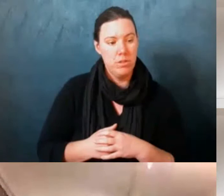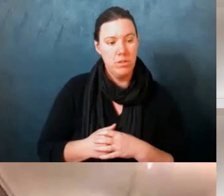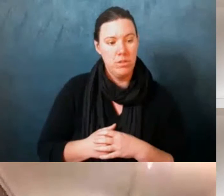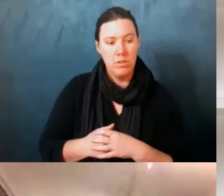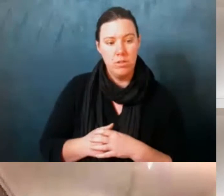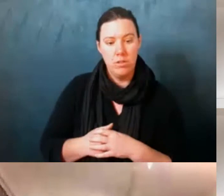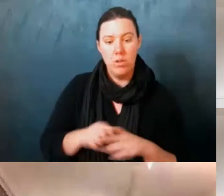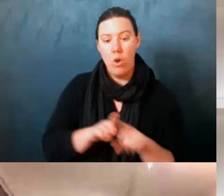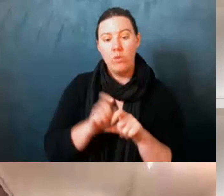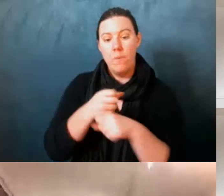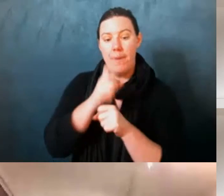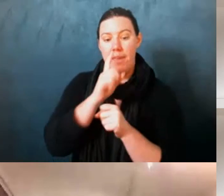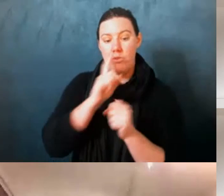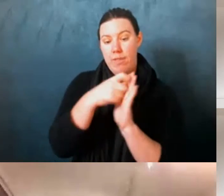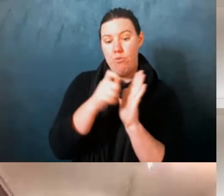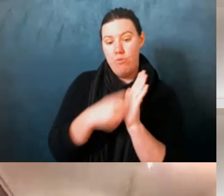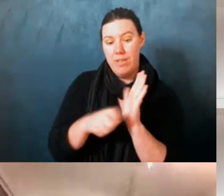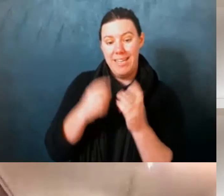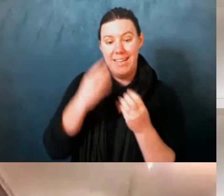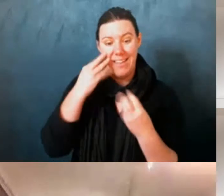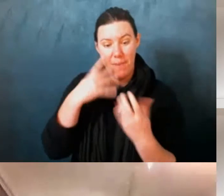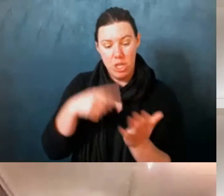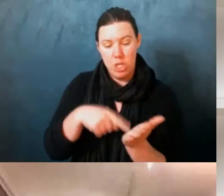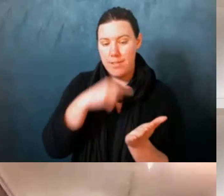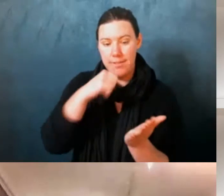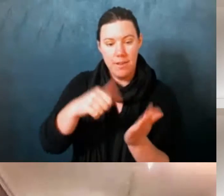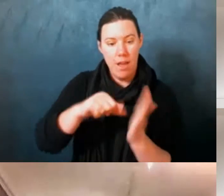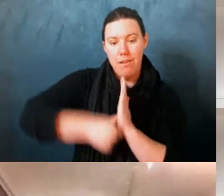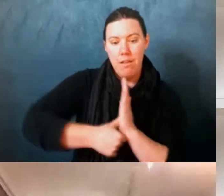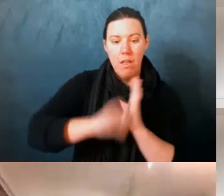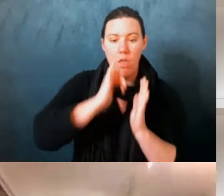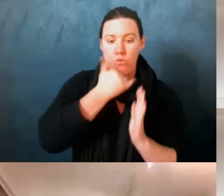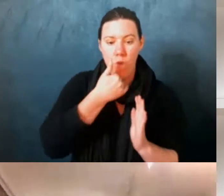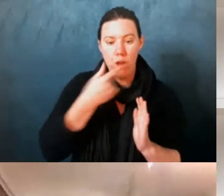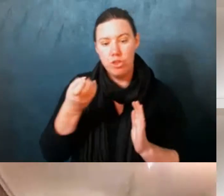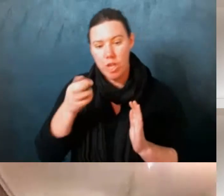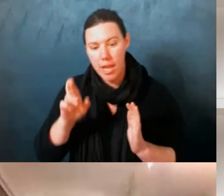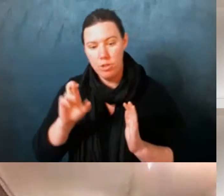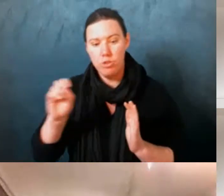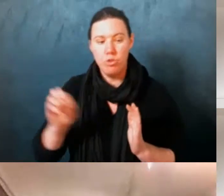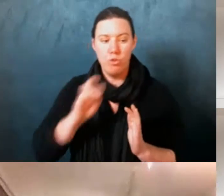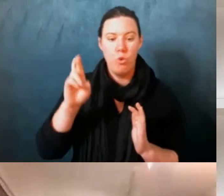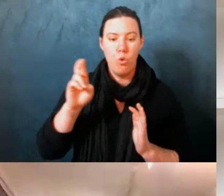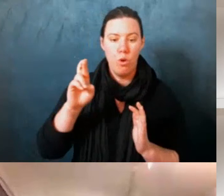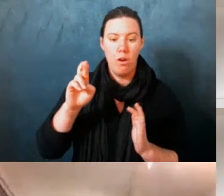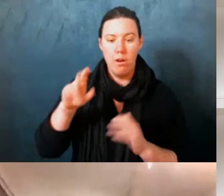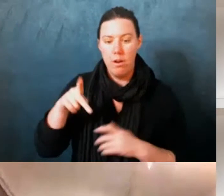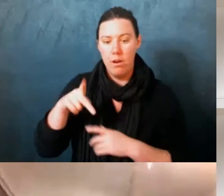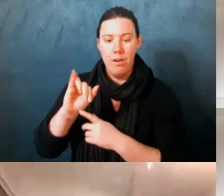in such a way that they don't reinforce things like misgendering or pigeonholing ethnicities,